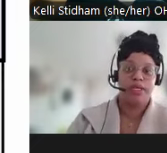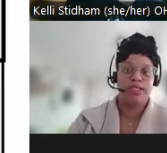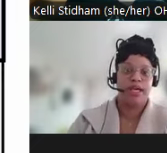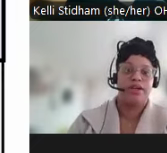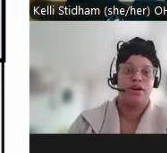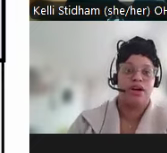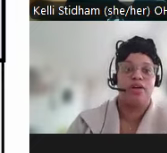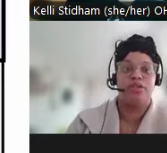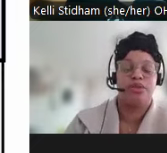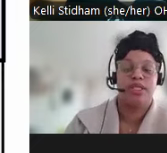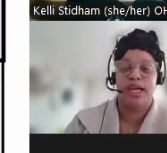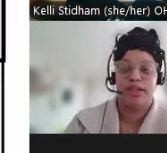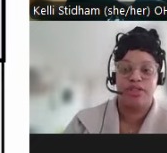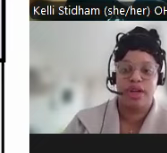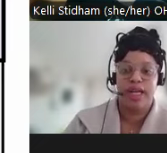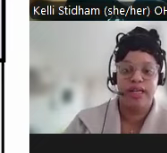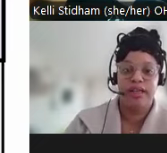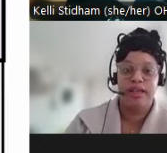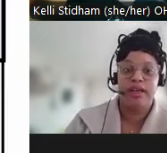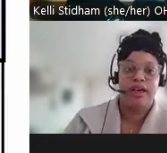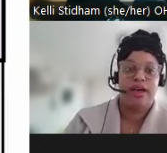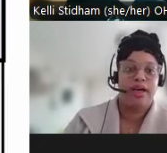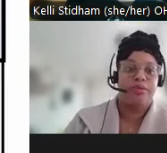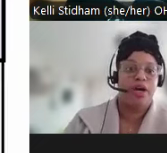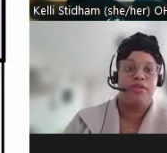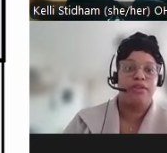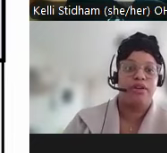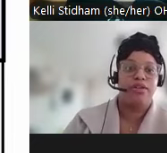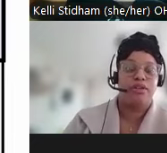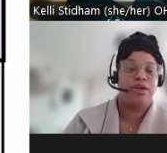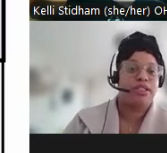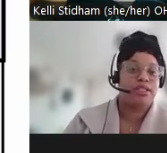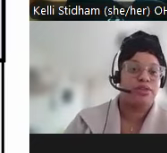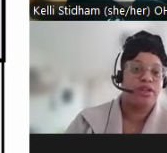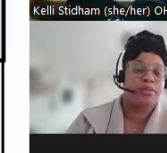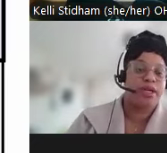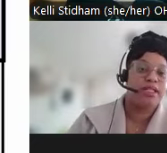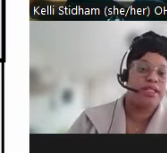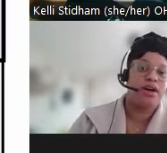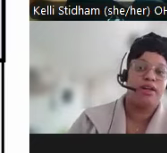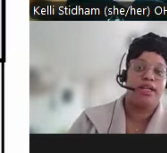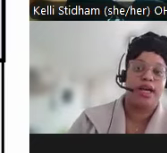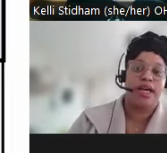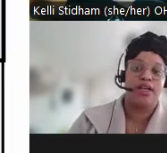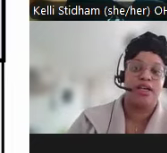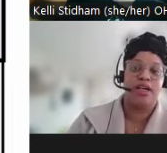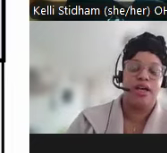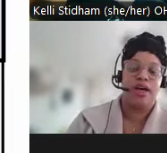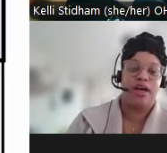PCAs are eligible to take this training.